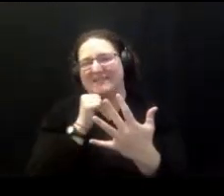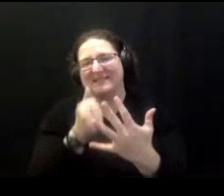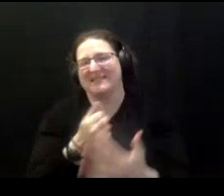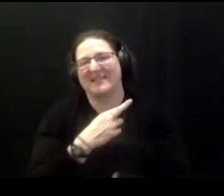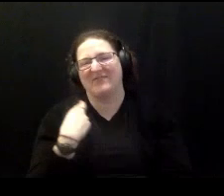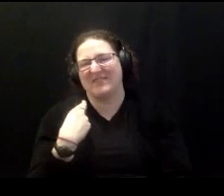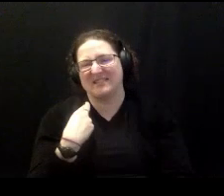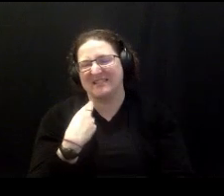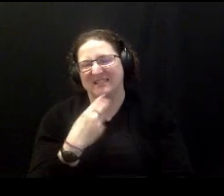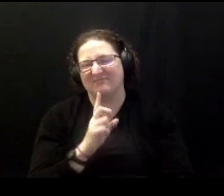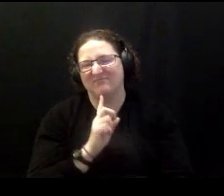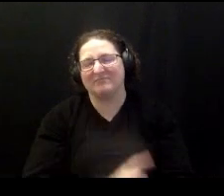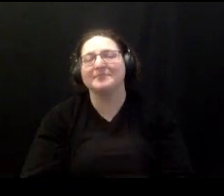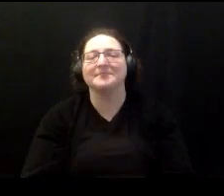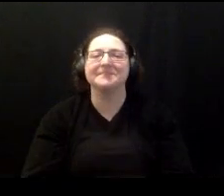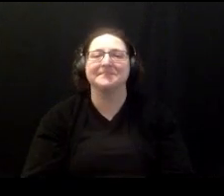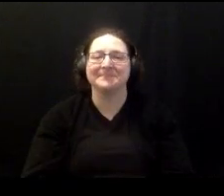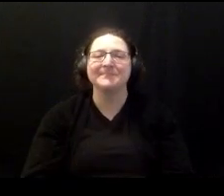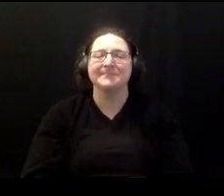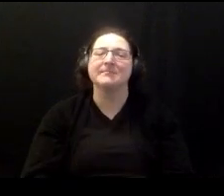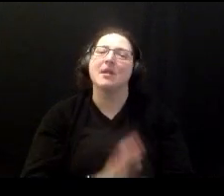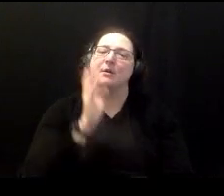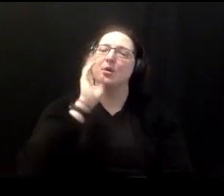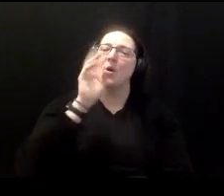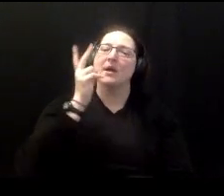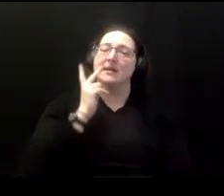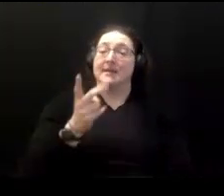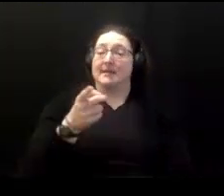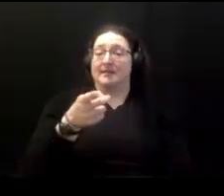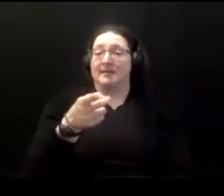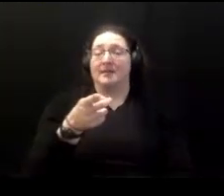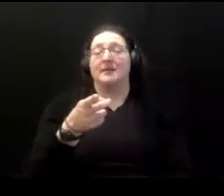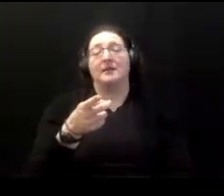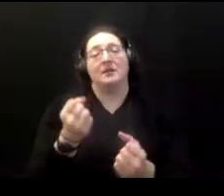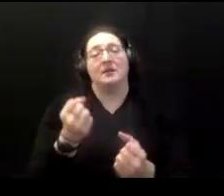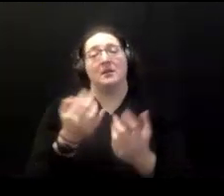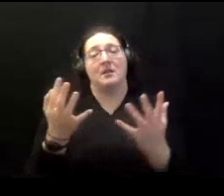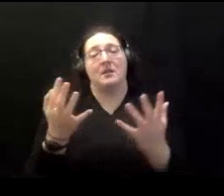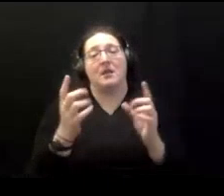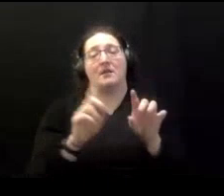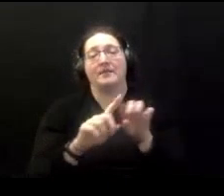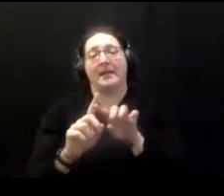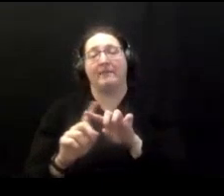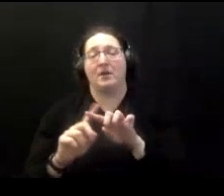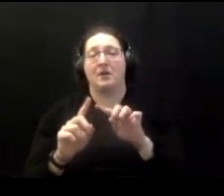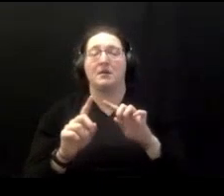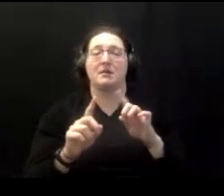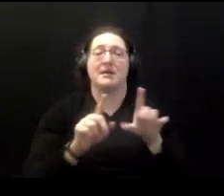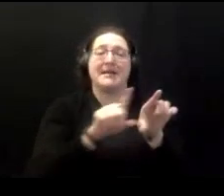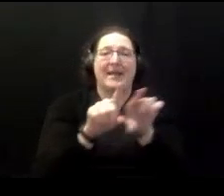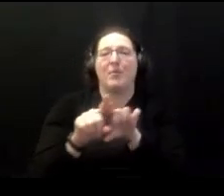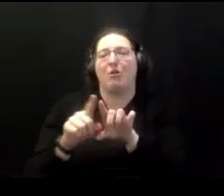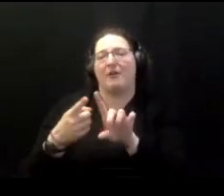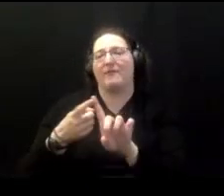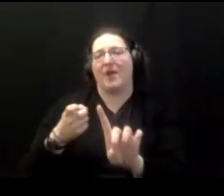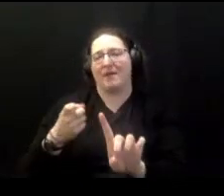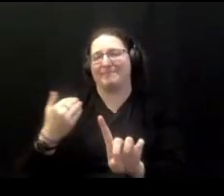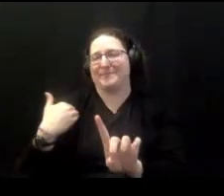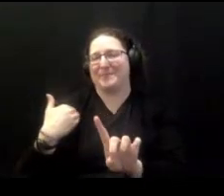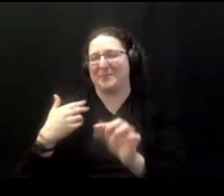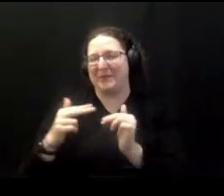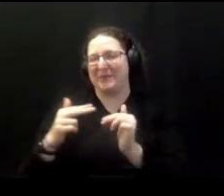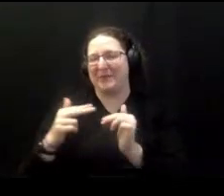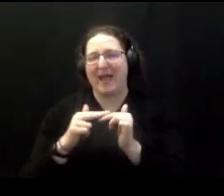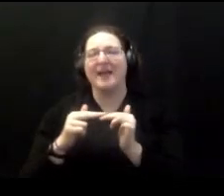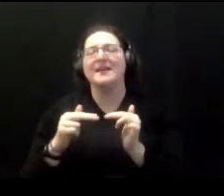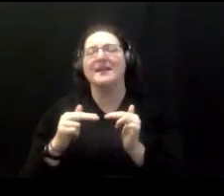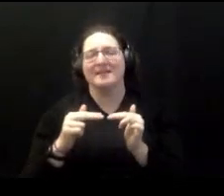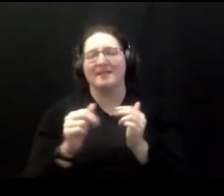So you'll see on this slide a number of parallels with the previous slide in terms of the threats and hazards that are considered.